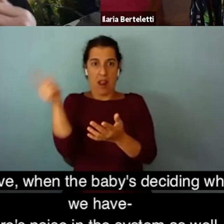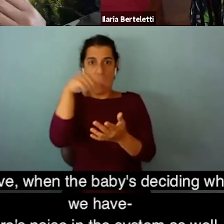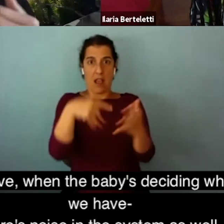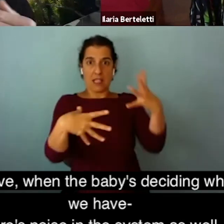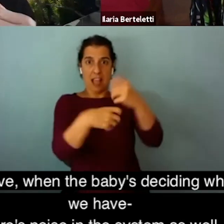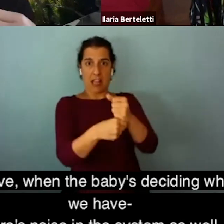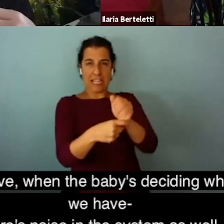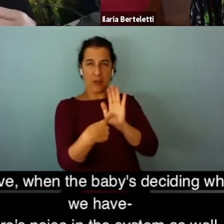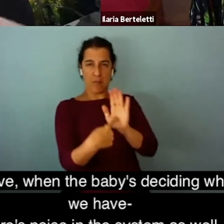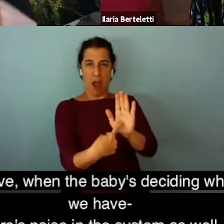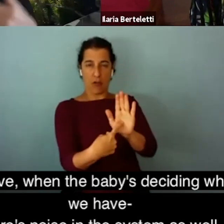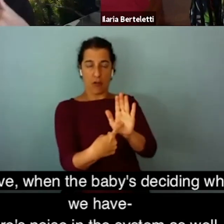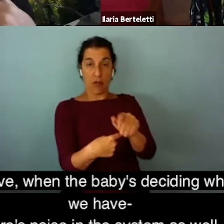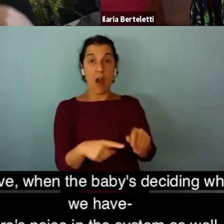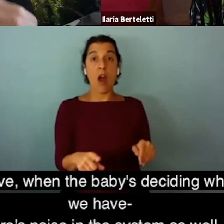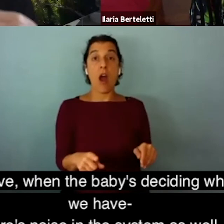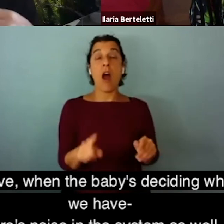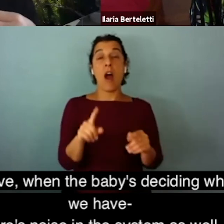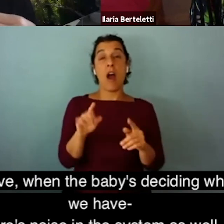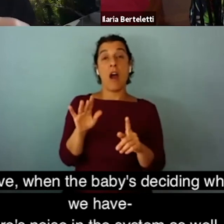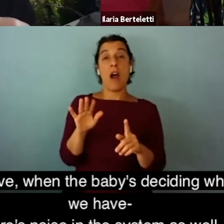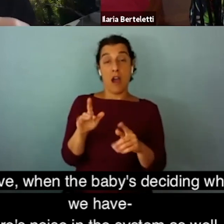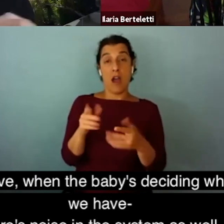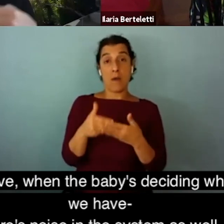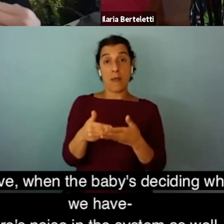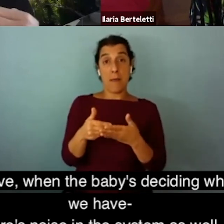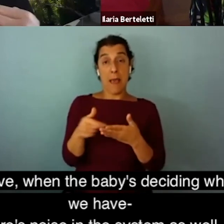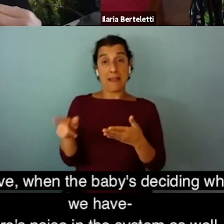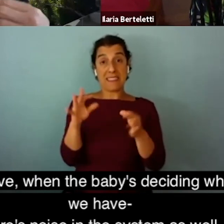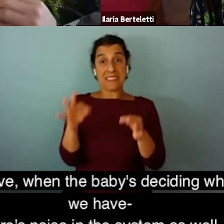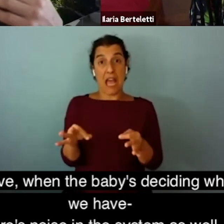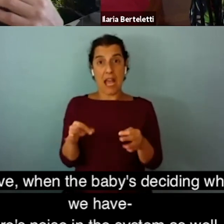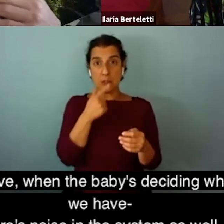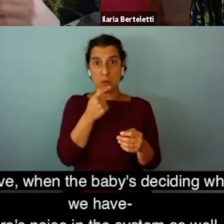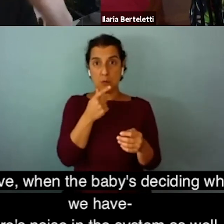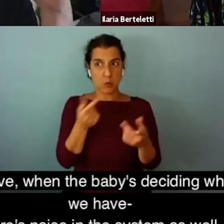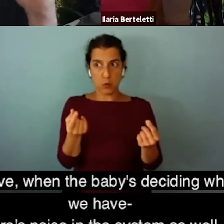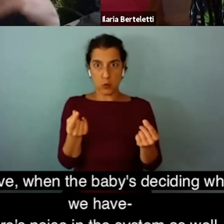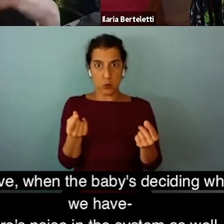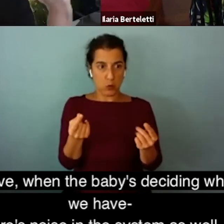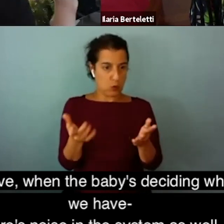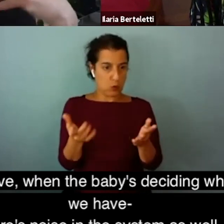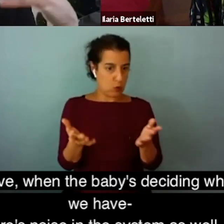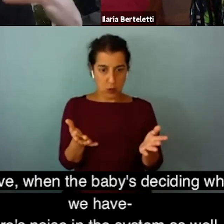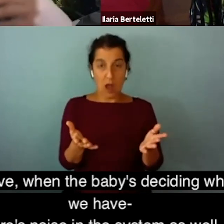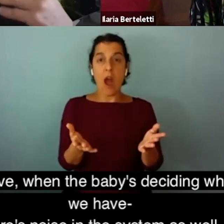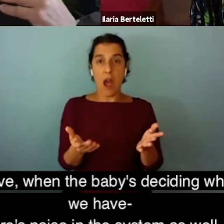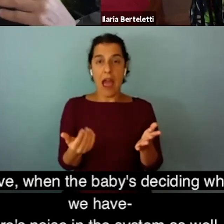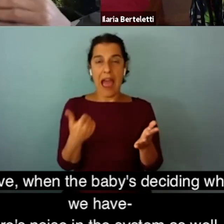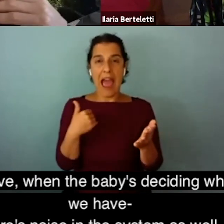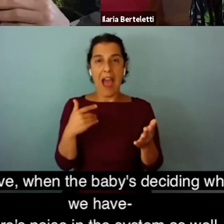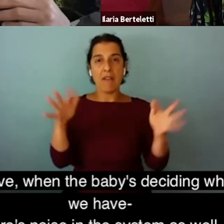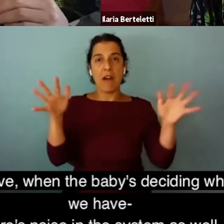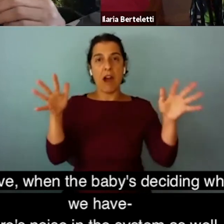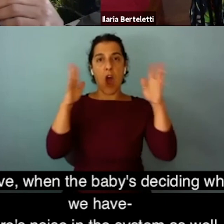have when the baby's deciding what to do um we have there's noise in the system as well